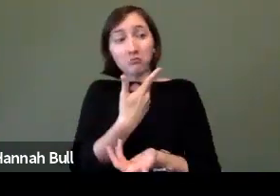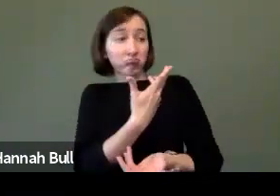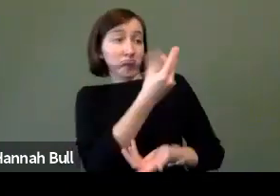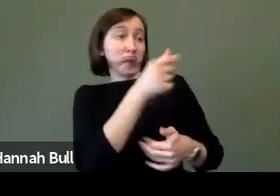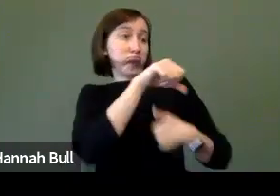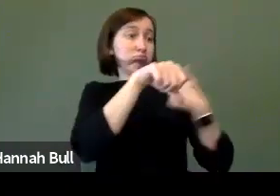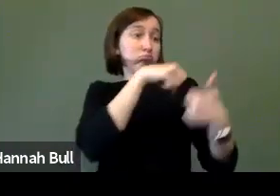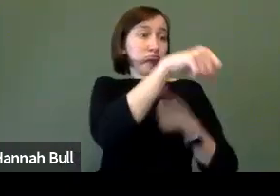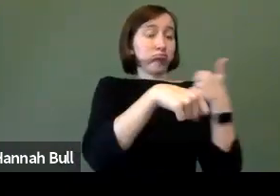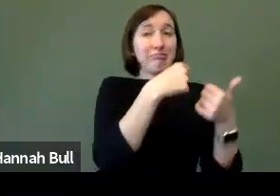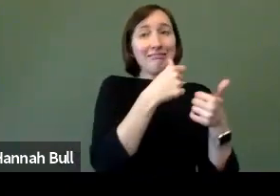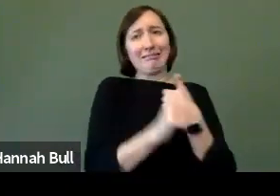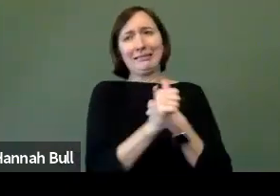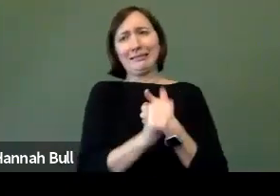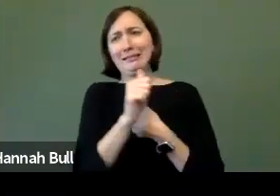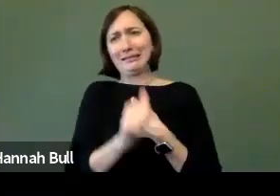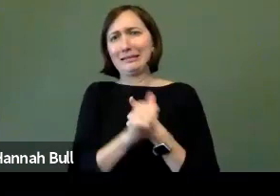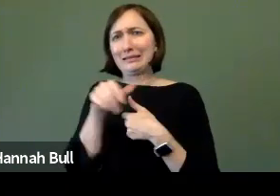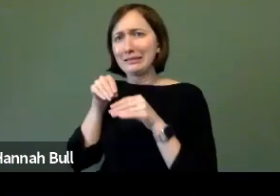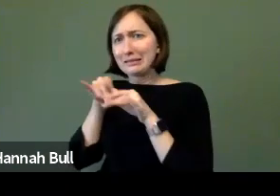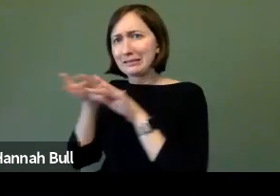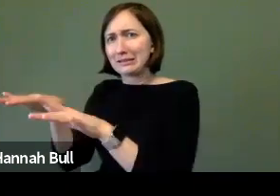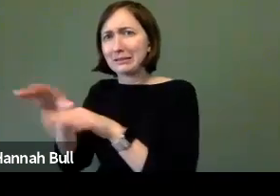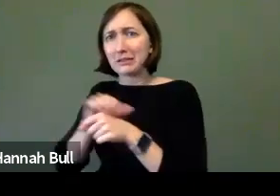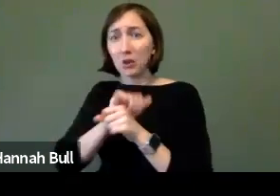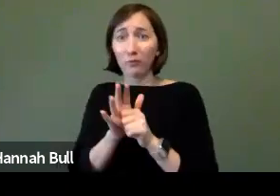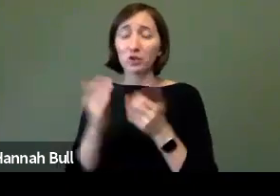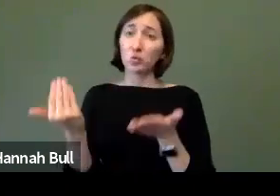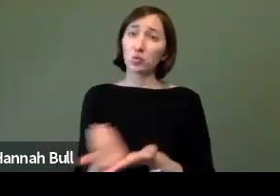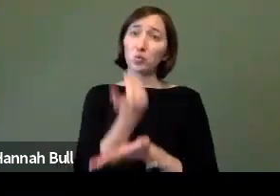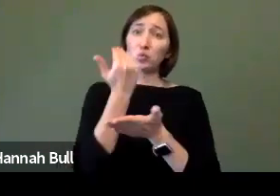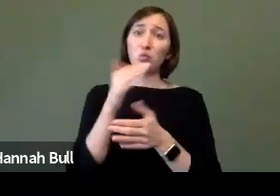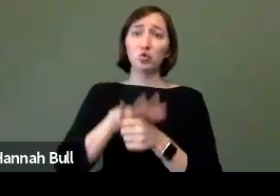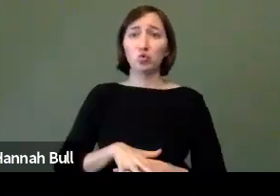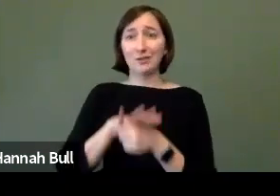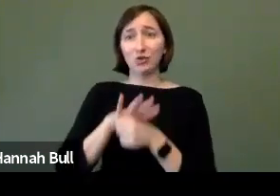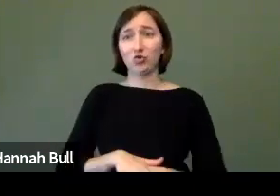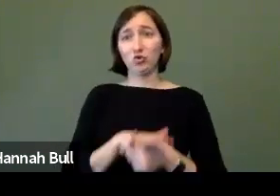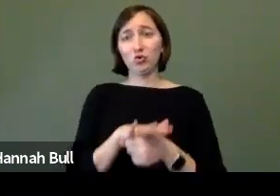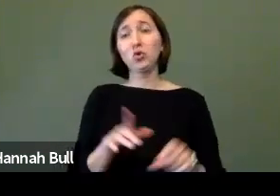These are tremendous new and different stressors. We've also seen a difference